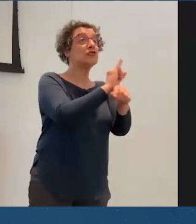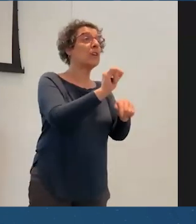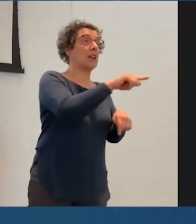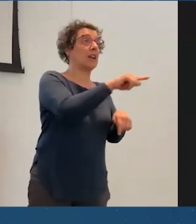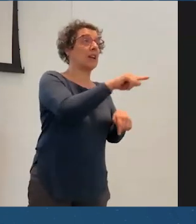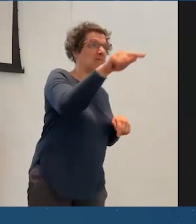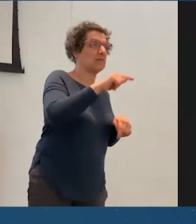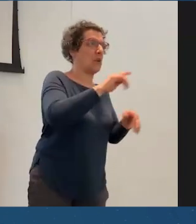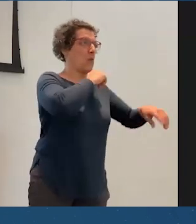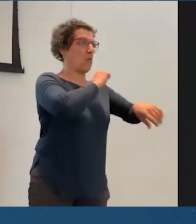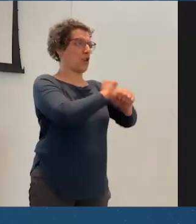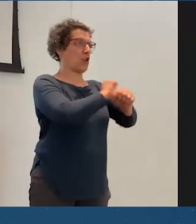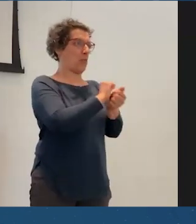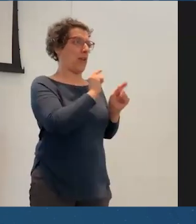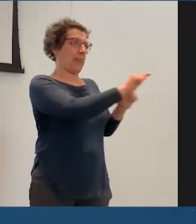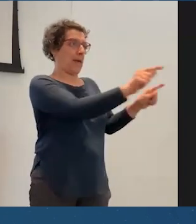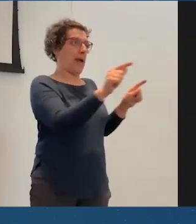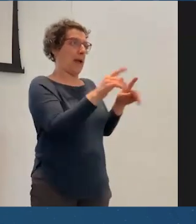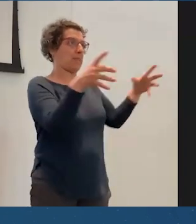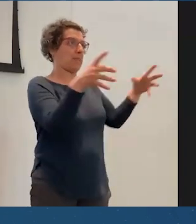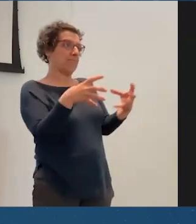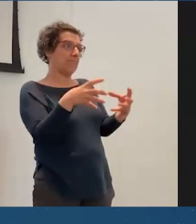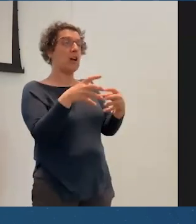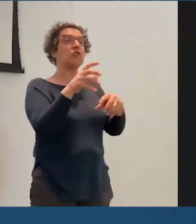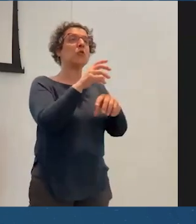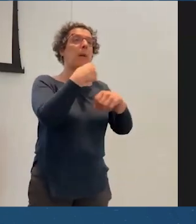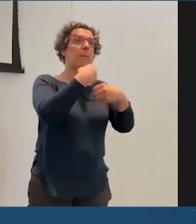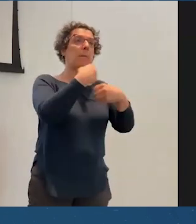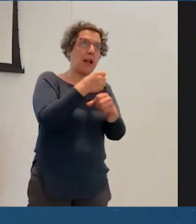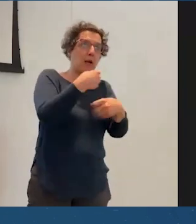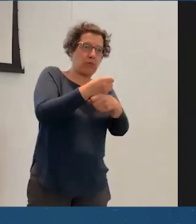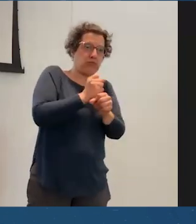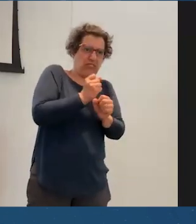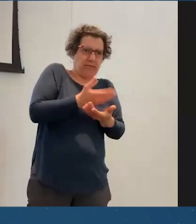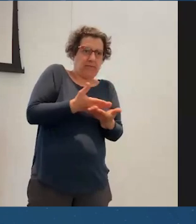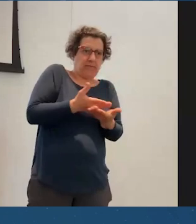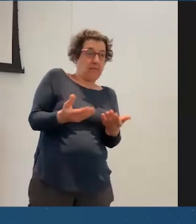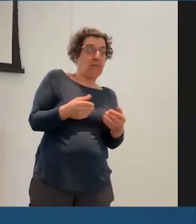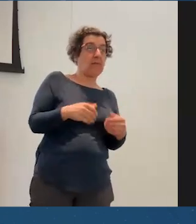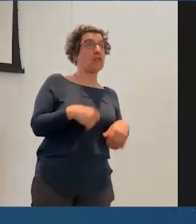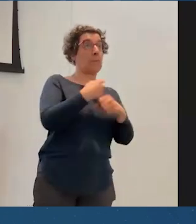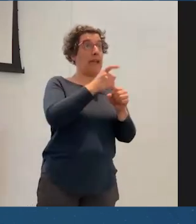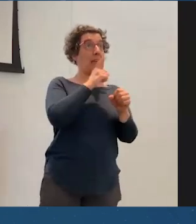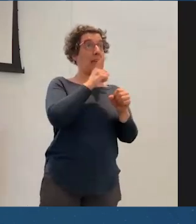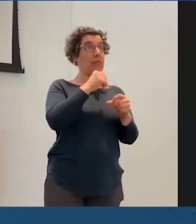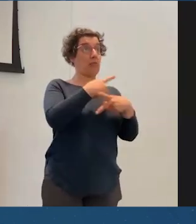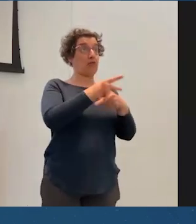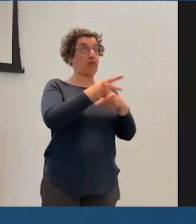to make products that-- to ensure, one, that products are accessible but also